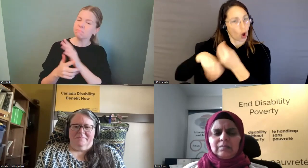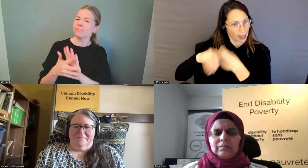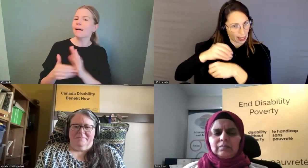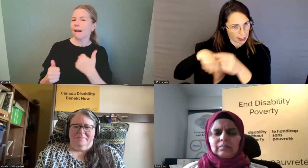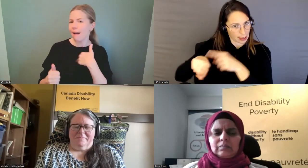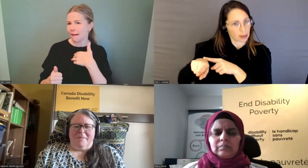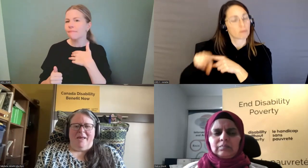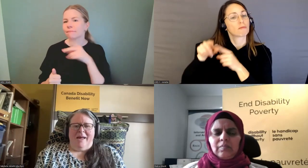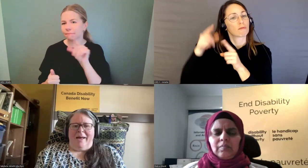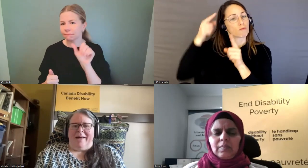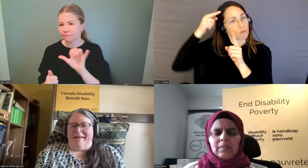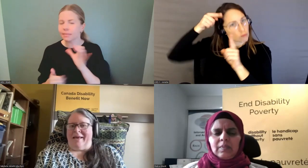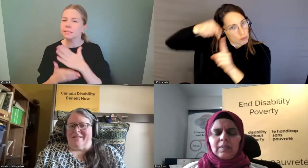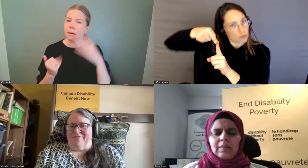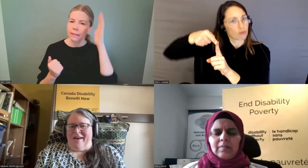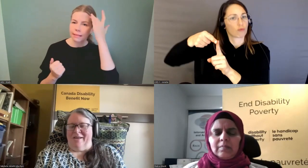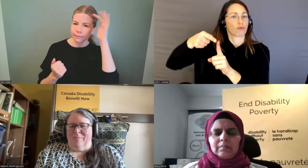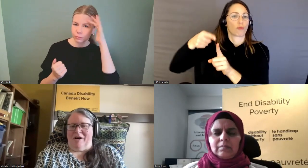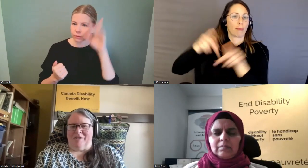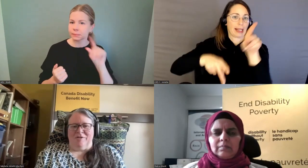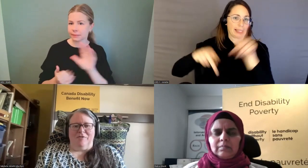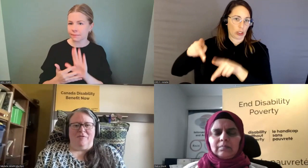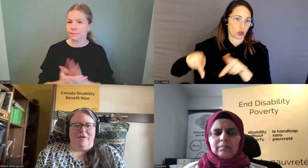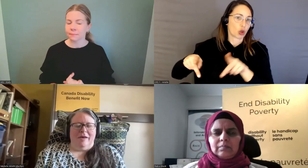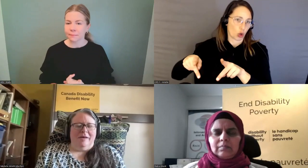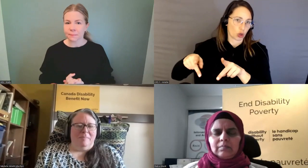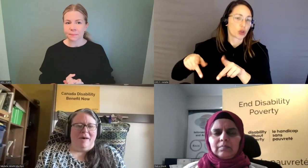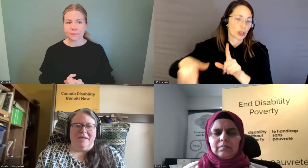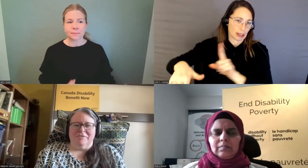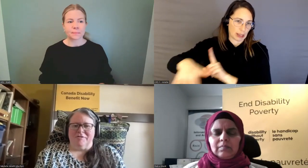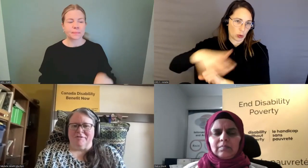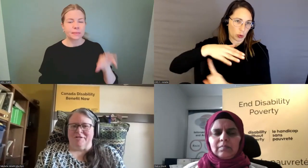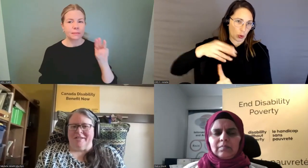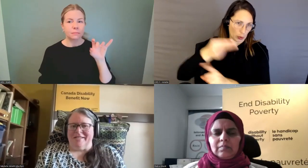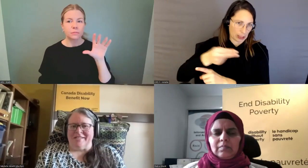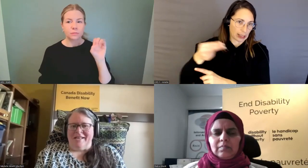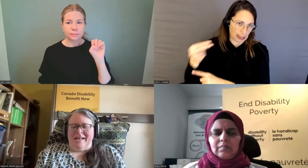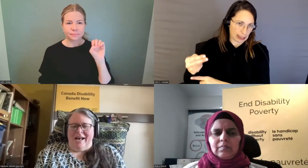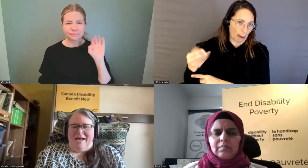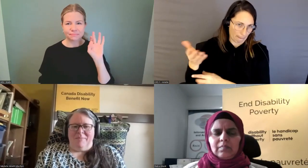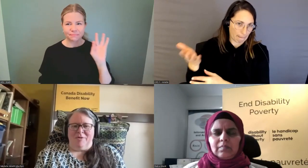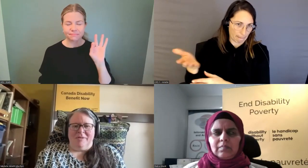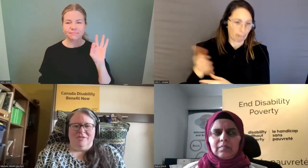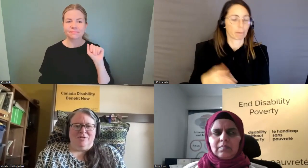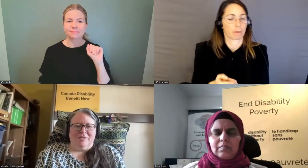Michelle: AND I GUESS THE FINAL PART OF MY INTRODUCTION IS I'M COMING TO YOU TODAY